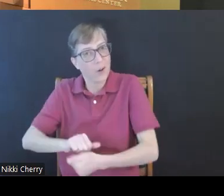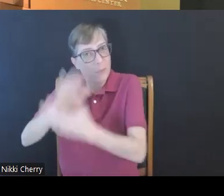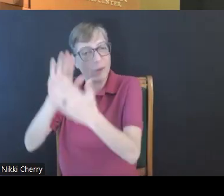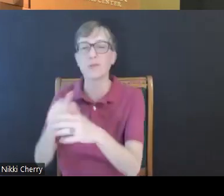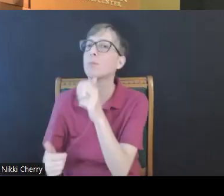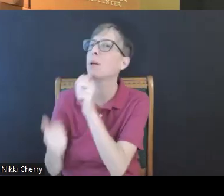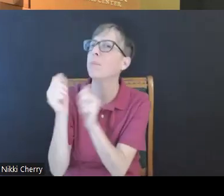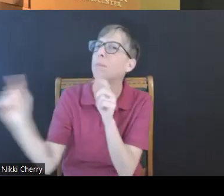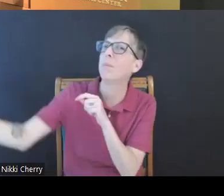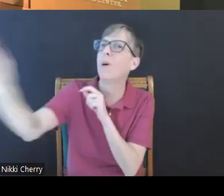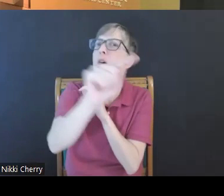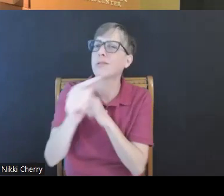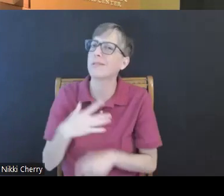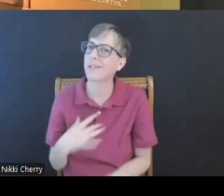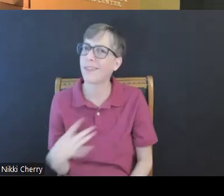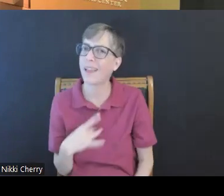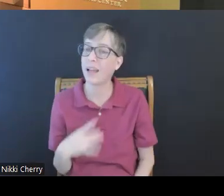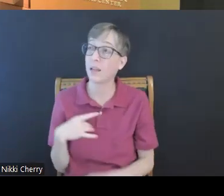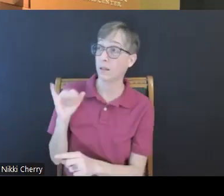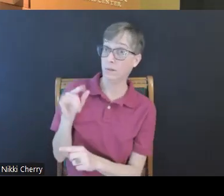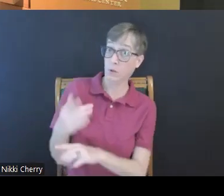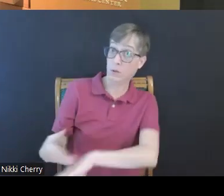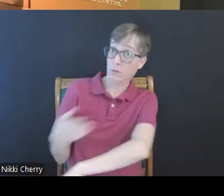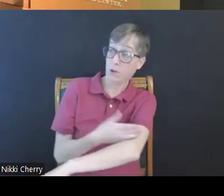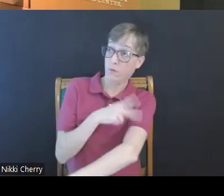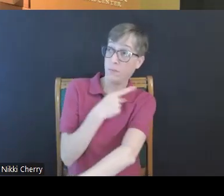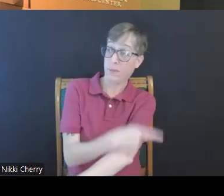are using that much less Healthcare you did something good for them uh this got a fair